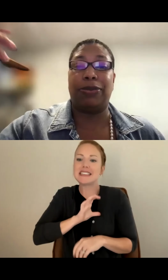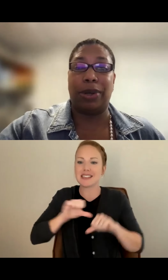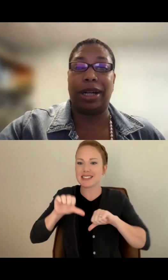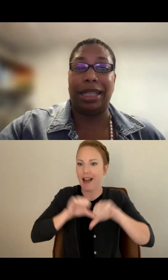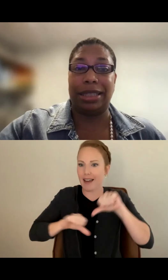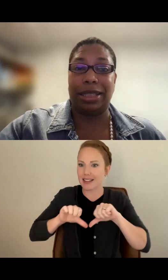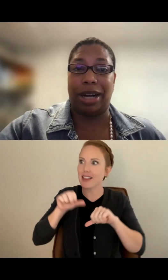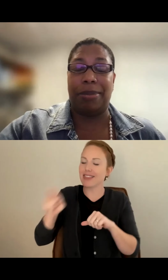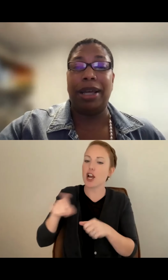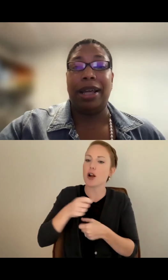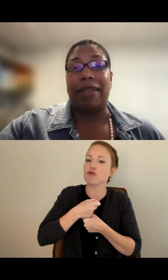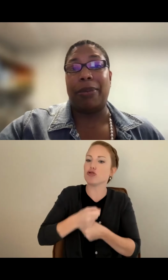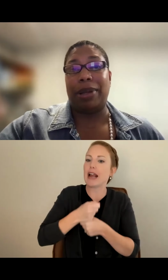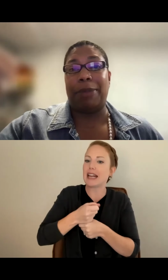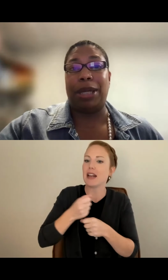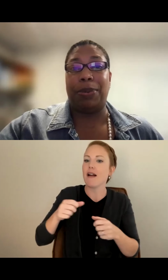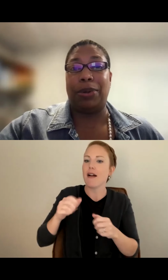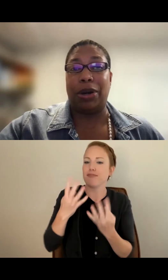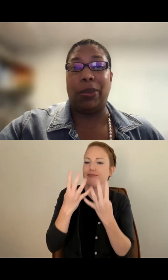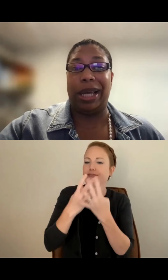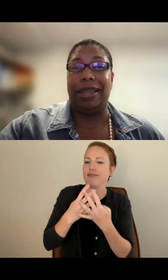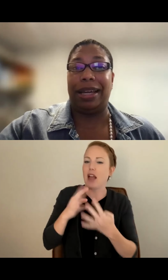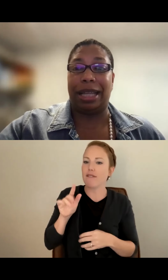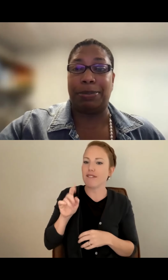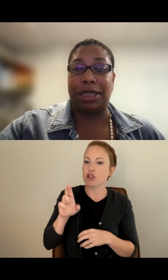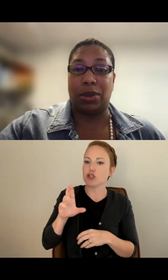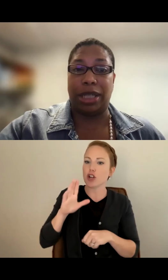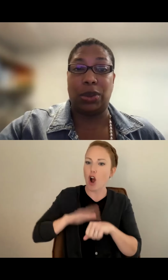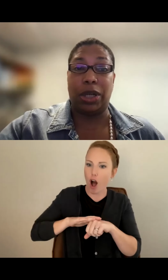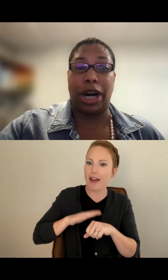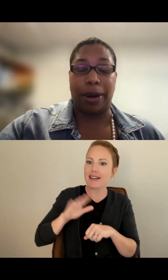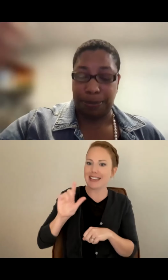for Instagram that would let people know when the eclipse is going to occur.